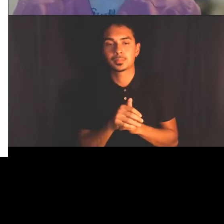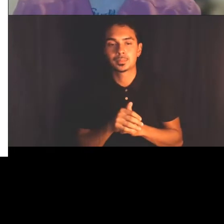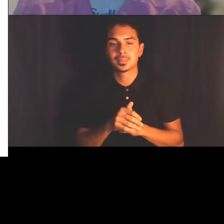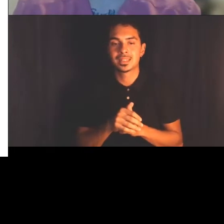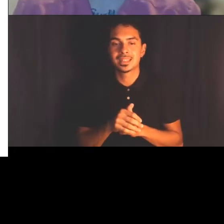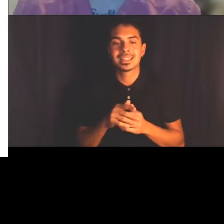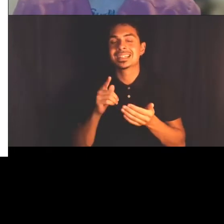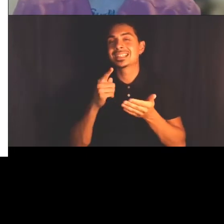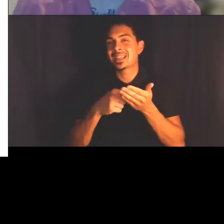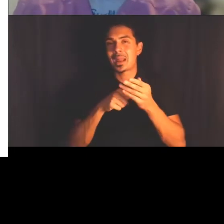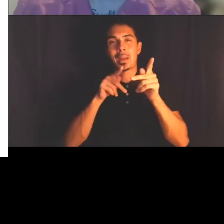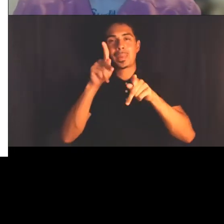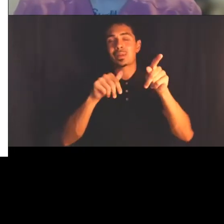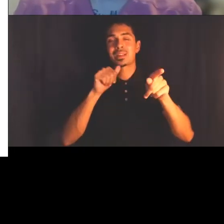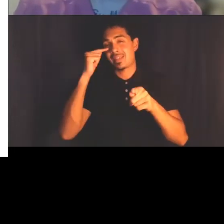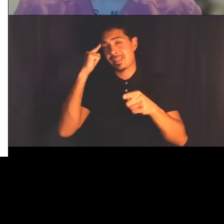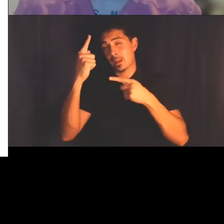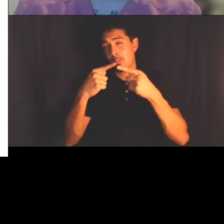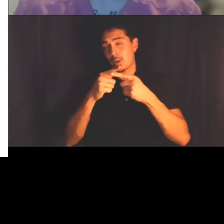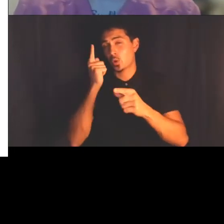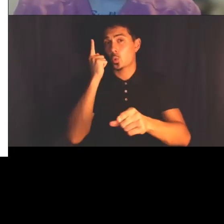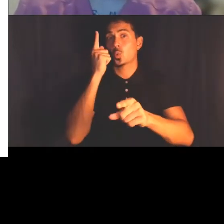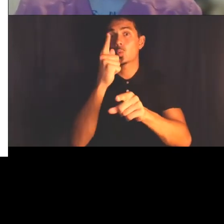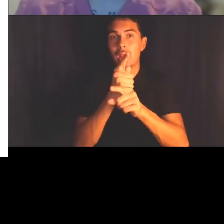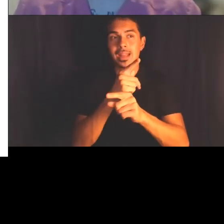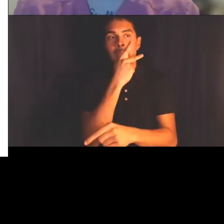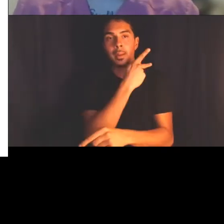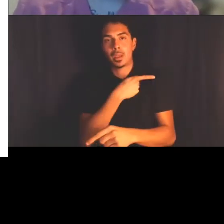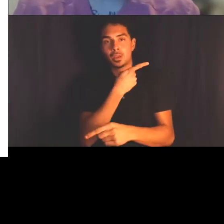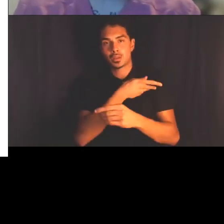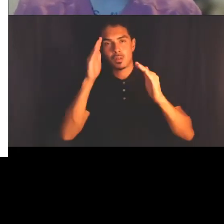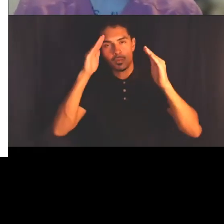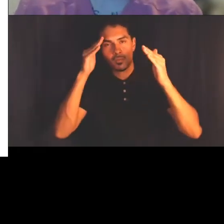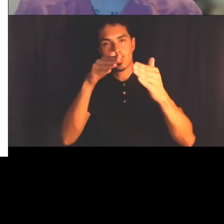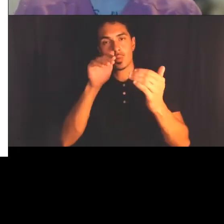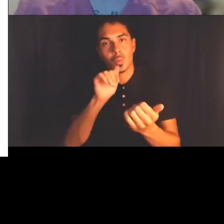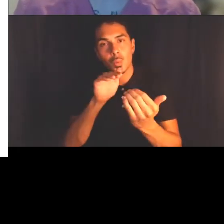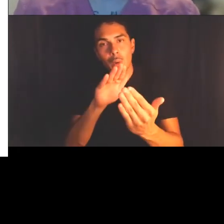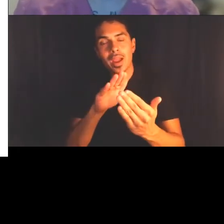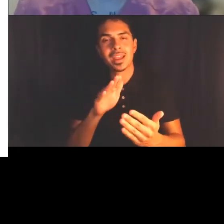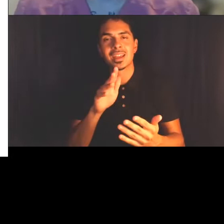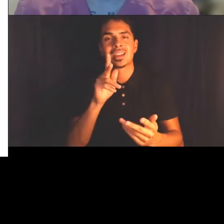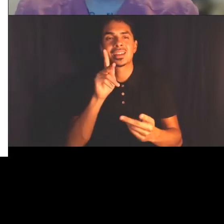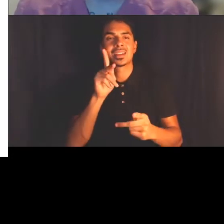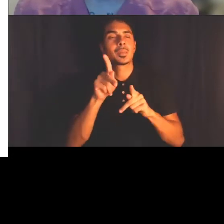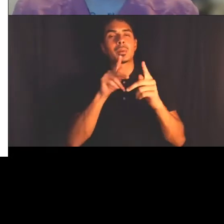by using negative language when referring to people's bodies and body size and shape and size.